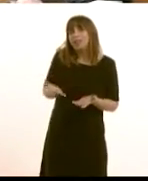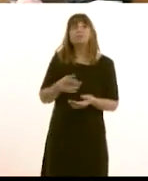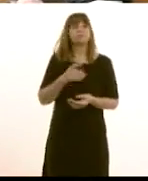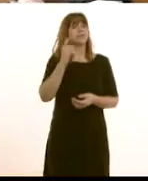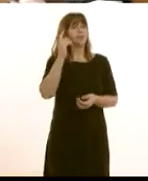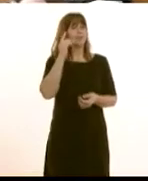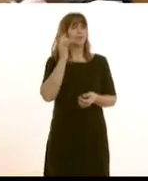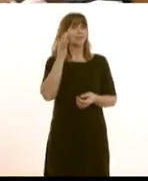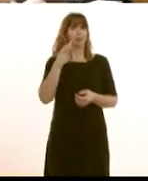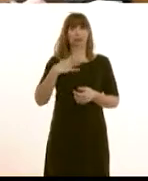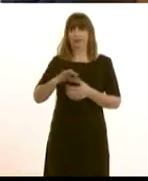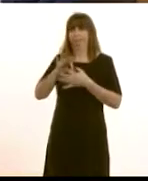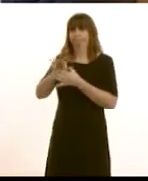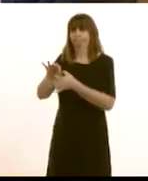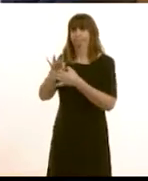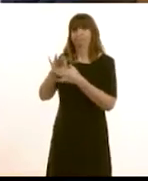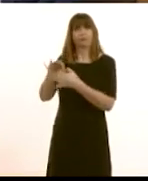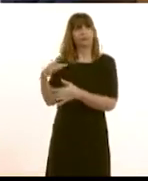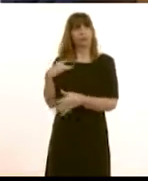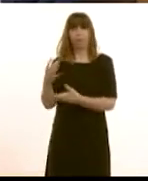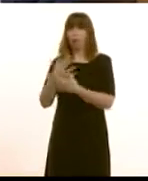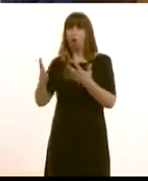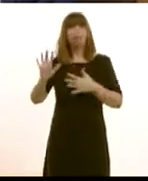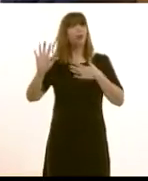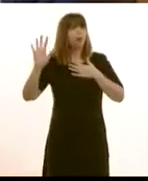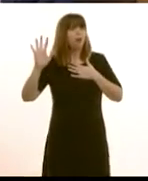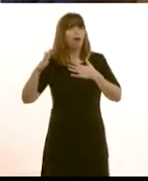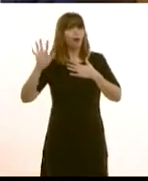as much as possible. There are many, many people who want to give their time to museums